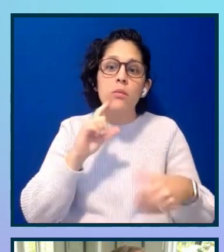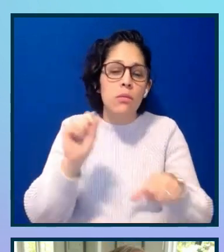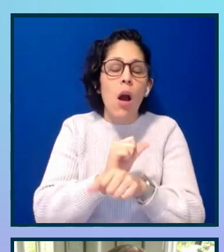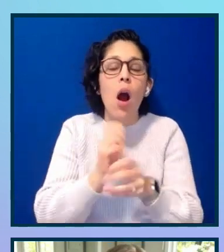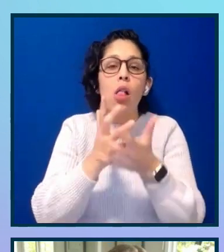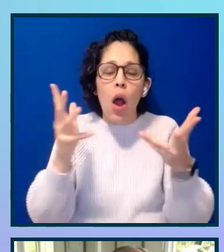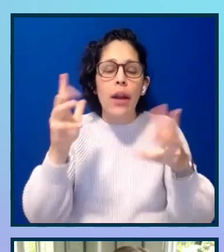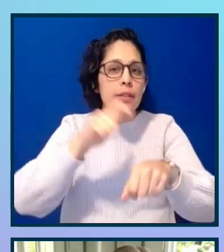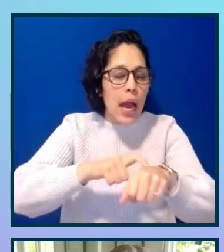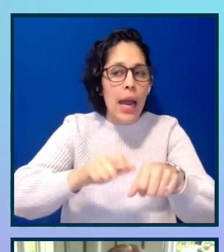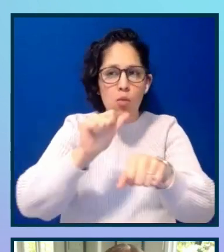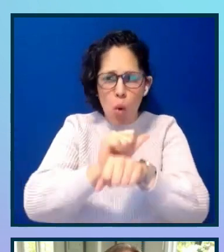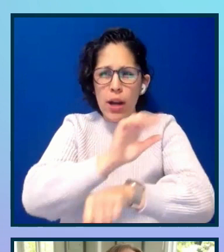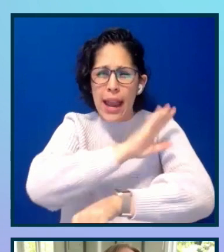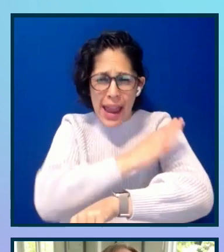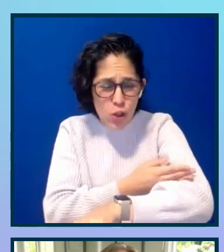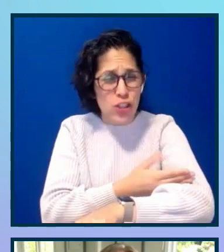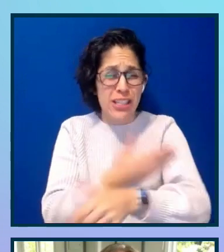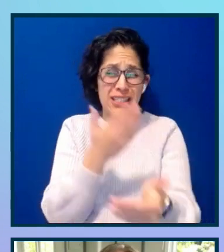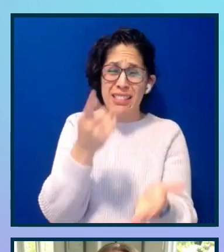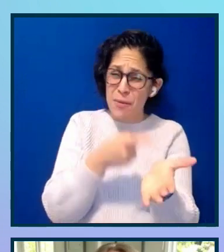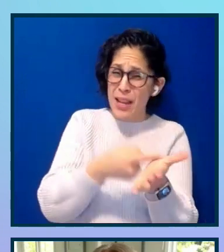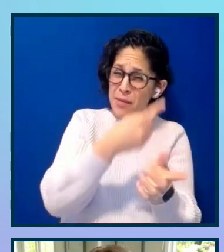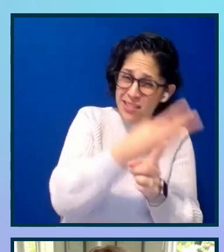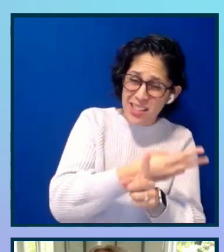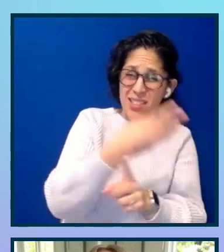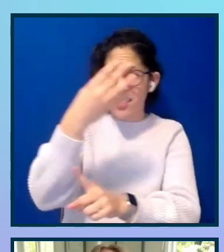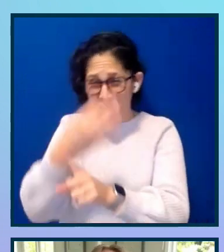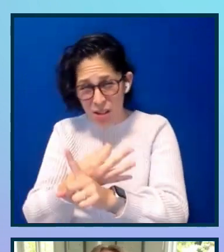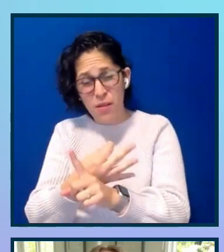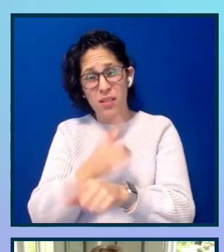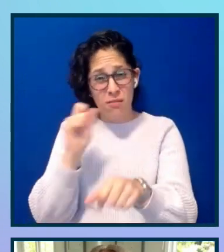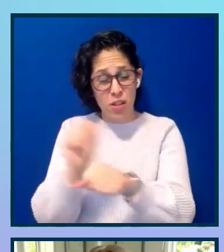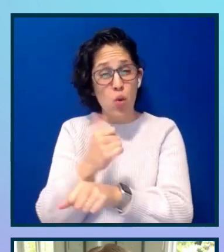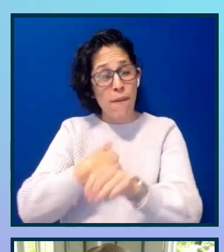It can take you, like, six to nine months to go, with a branded franchise,